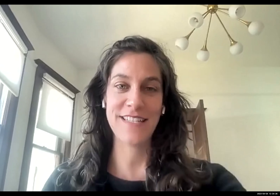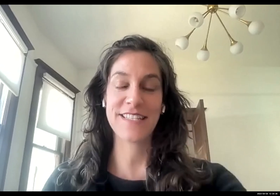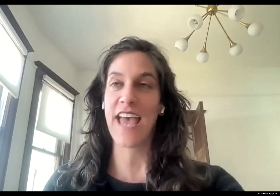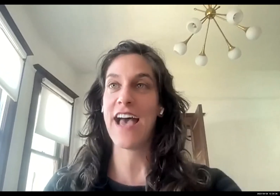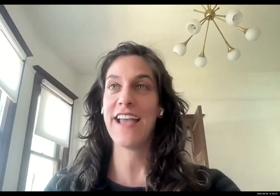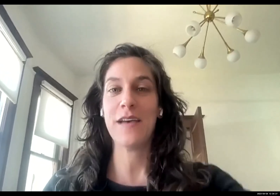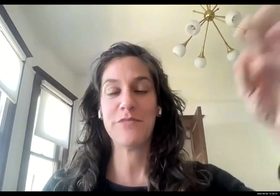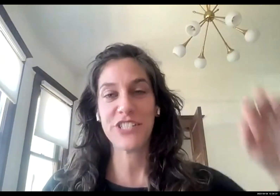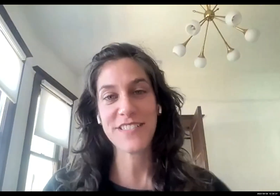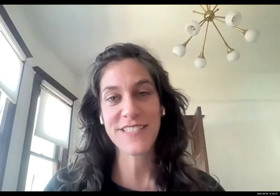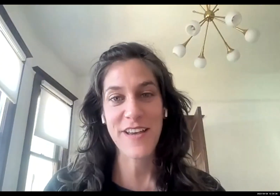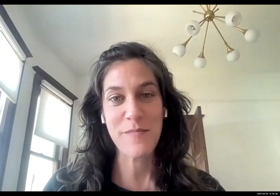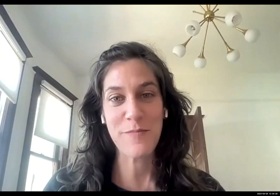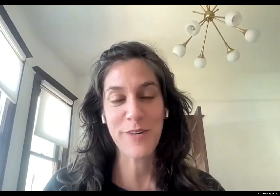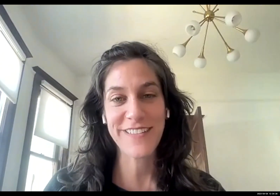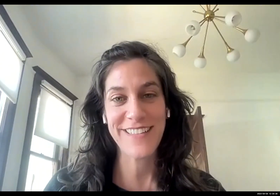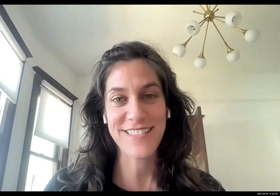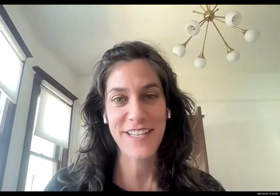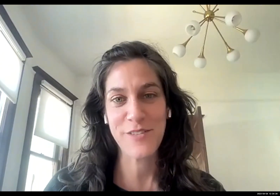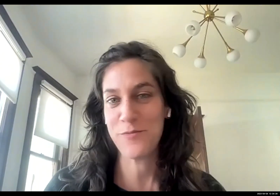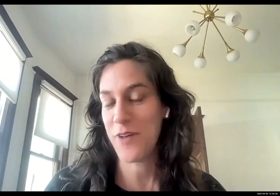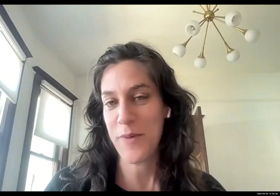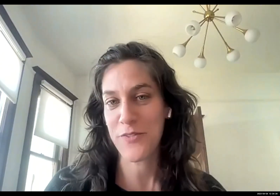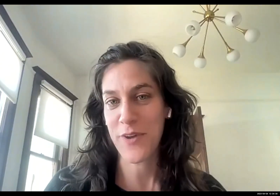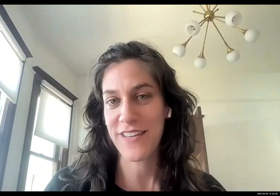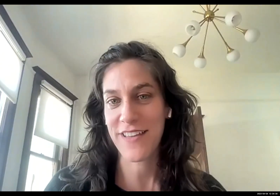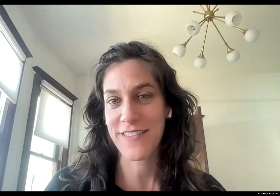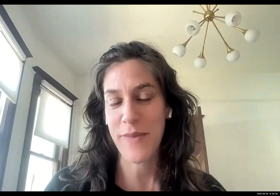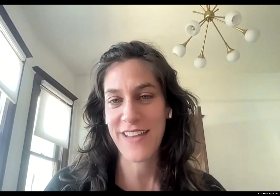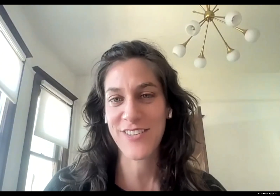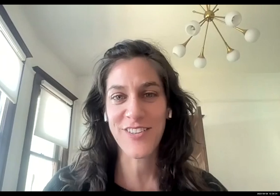and I am just really excited about the way that the panel